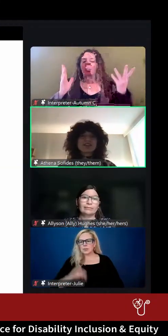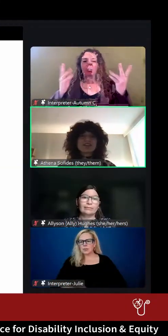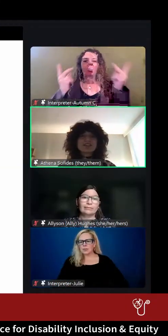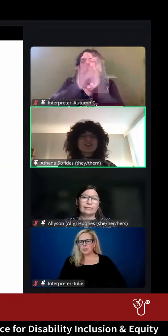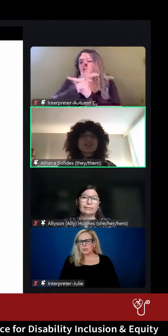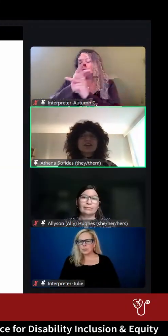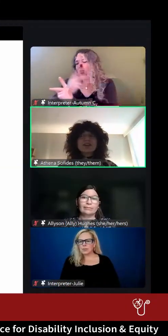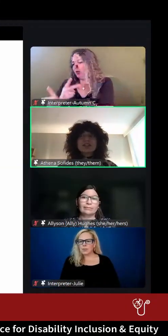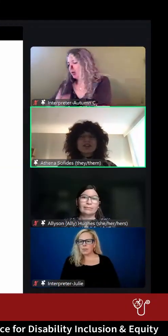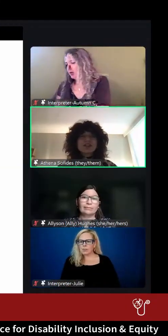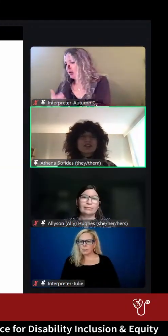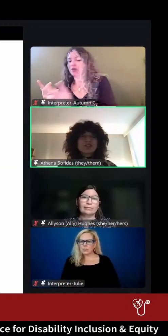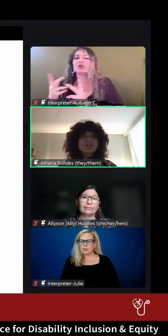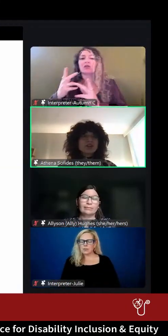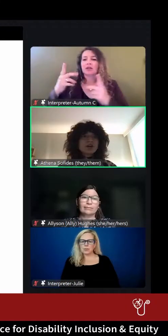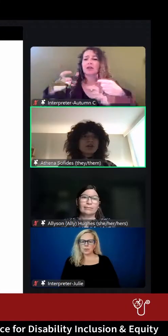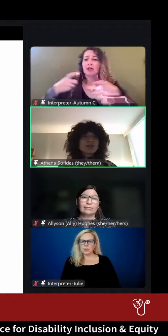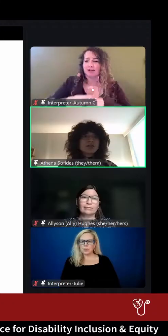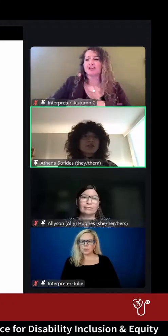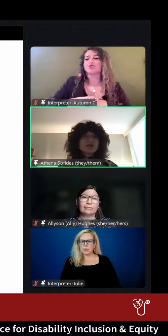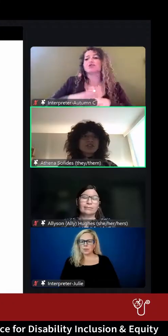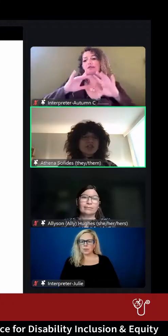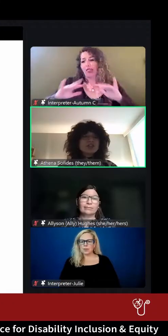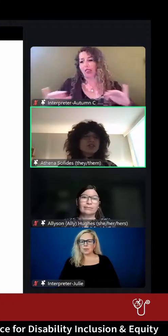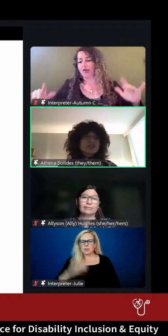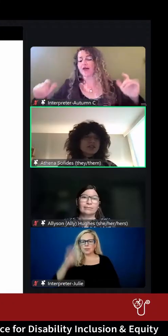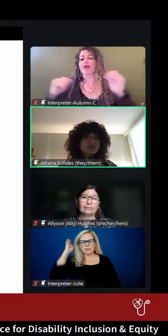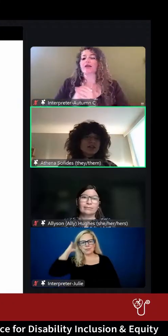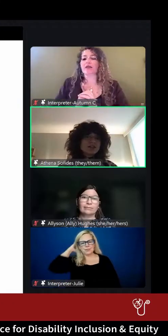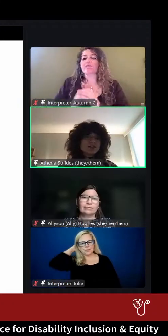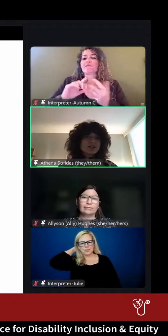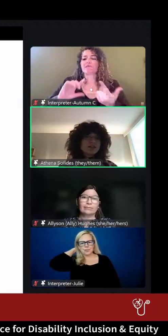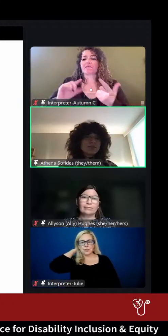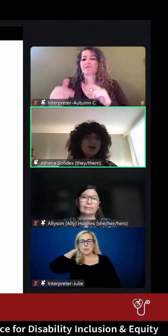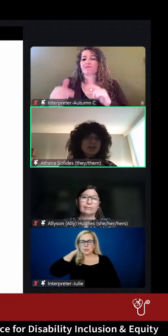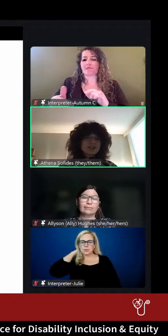et cetera. So there definitely are changes in insulin management